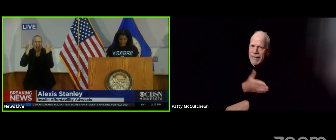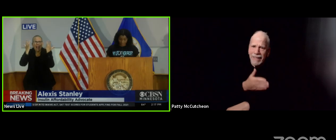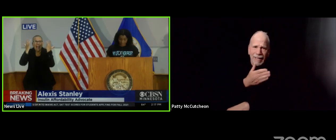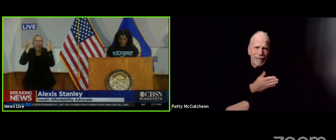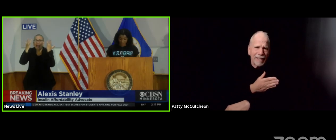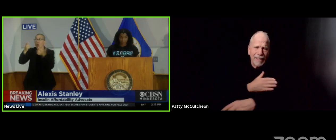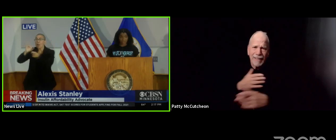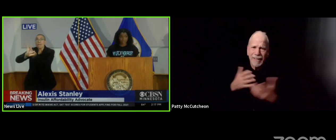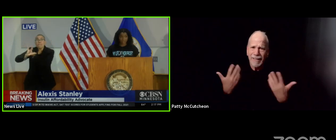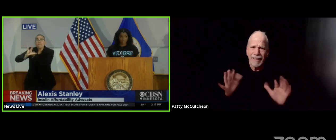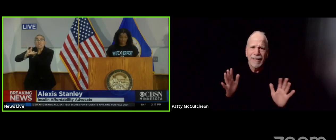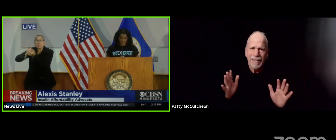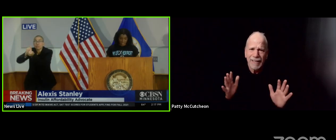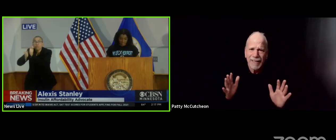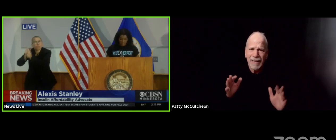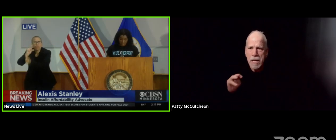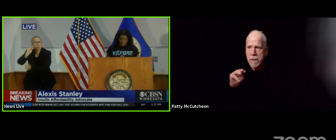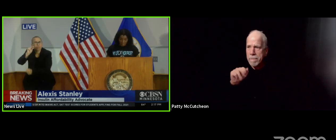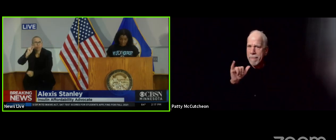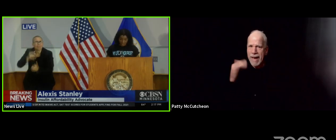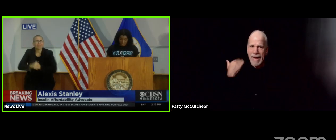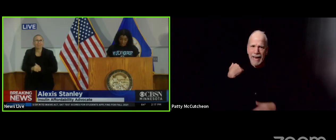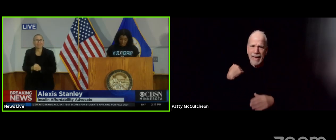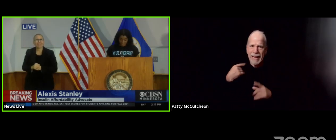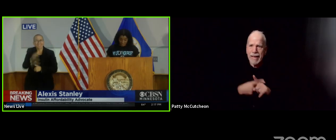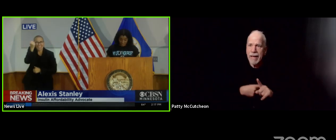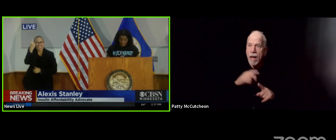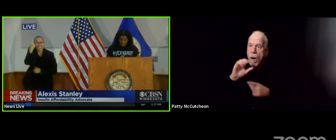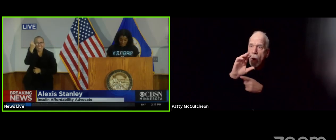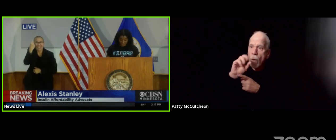MINNESOTANS WERE UNEMPLOYED. THAT MEANS 302,000 MINNESOTANS